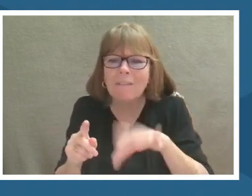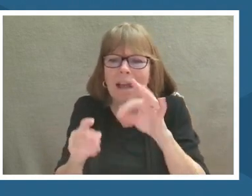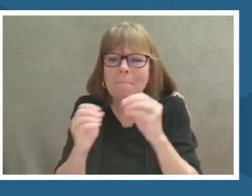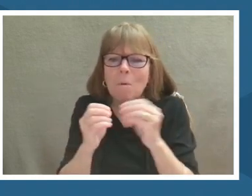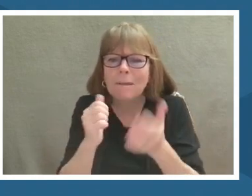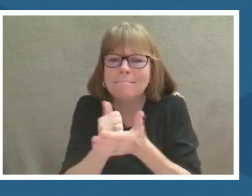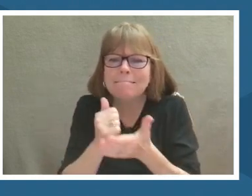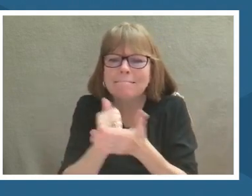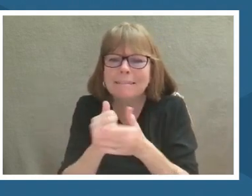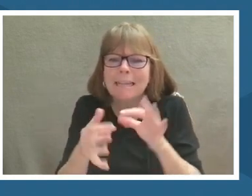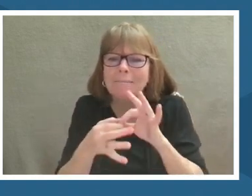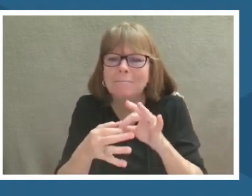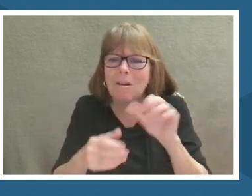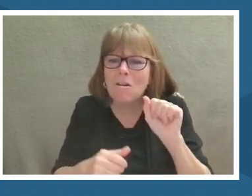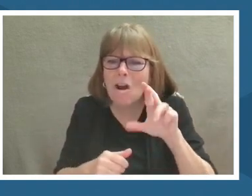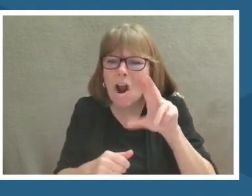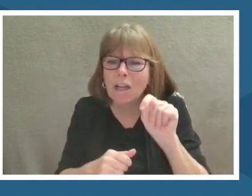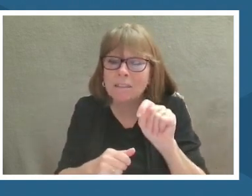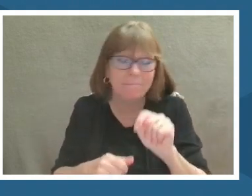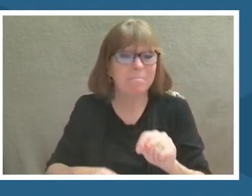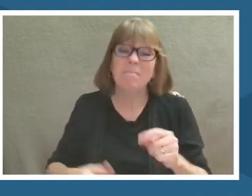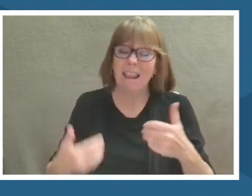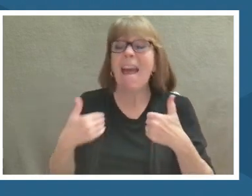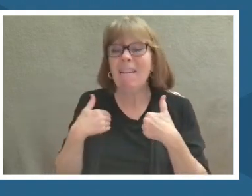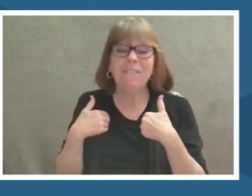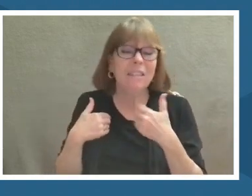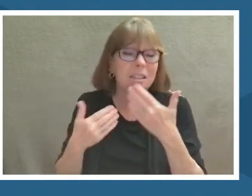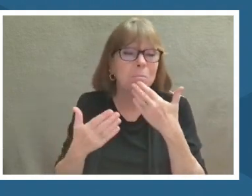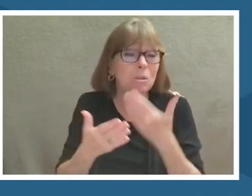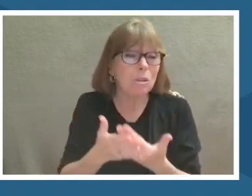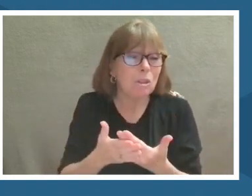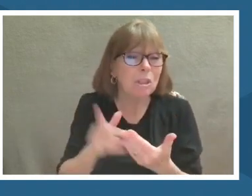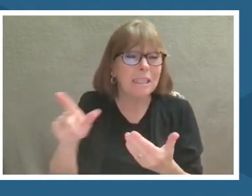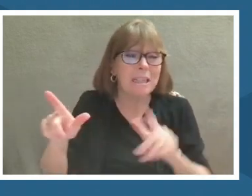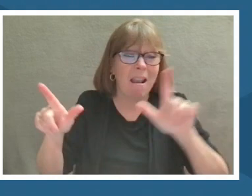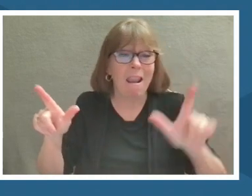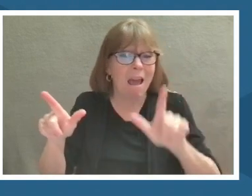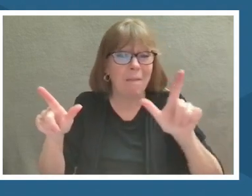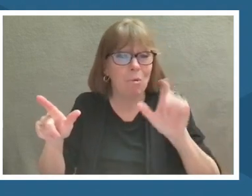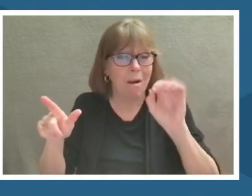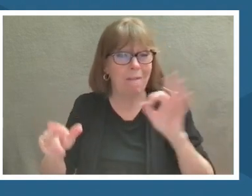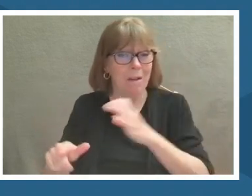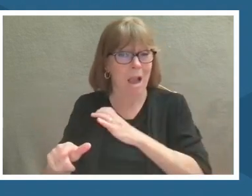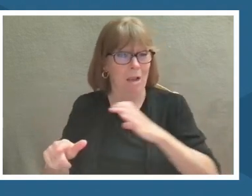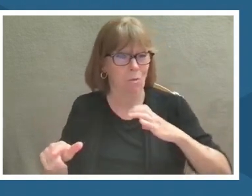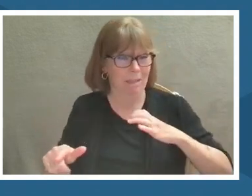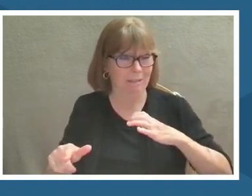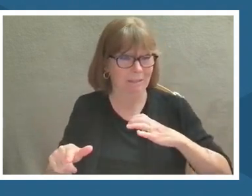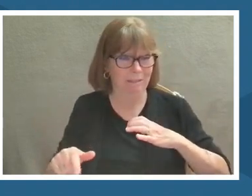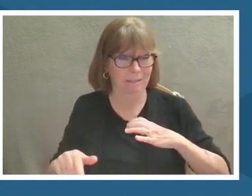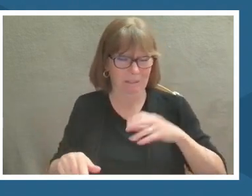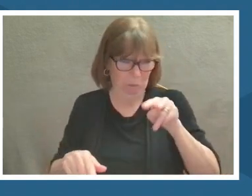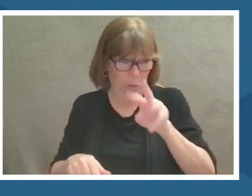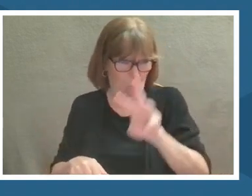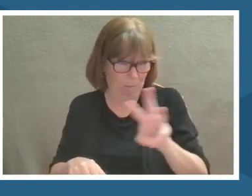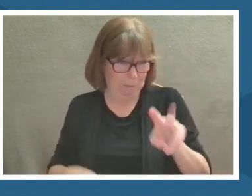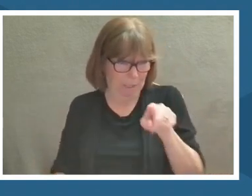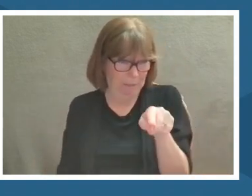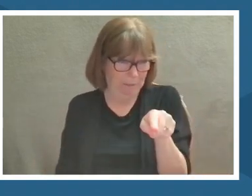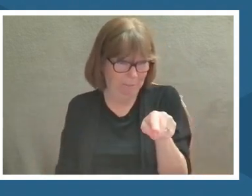great resources actually from the library of congress if you go to that